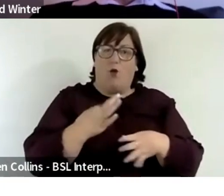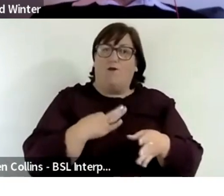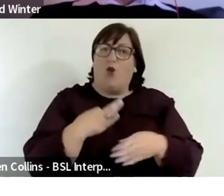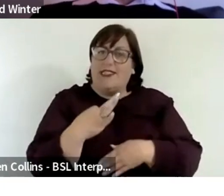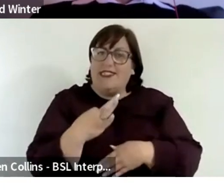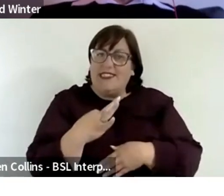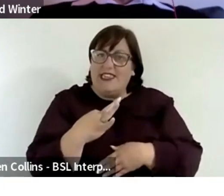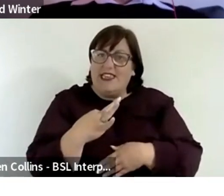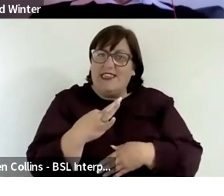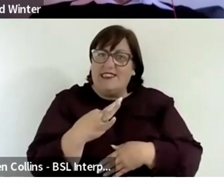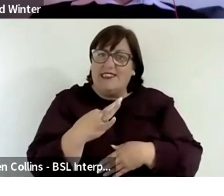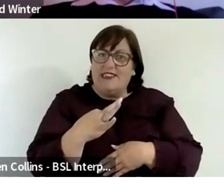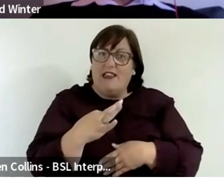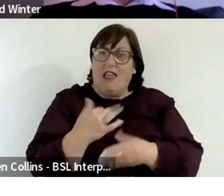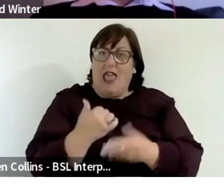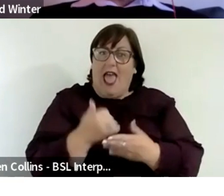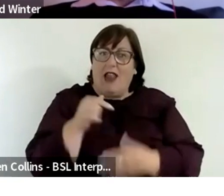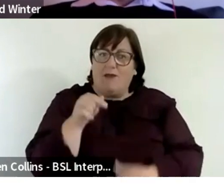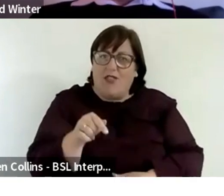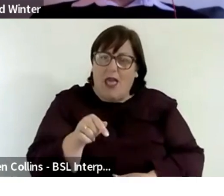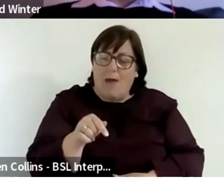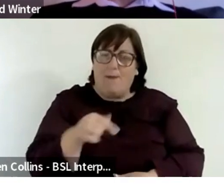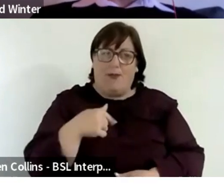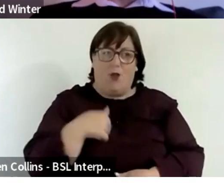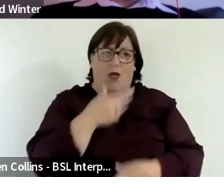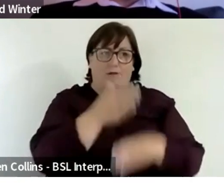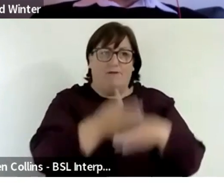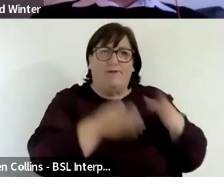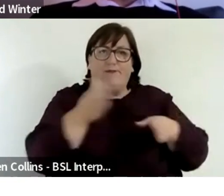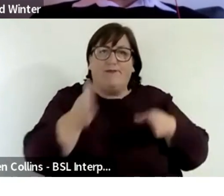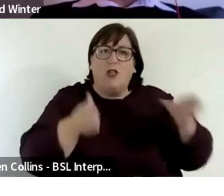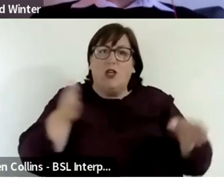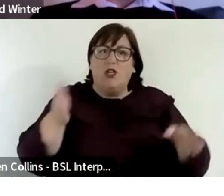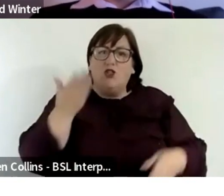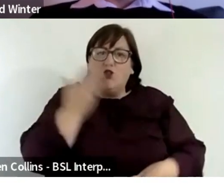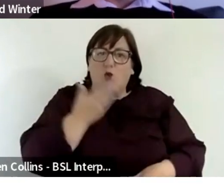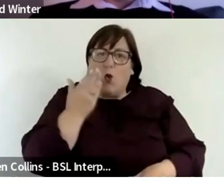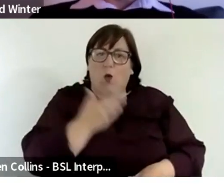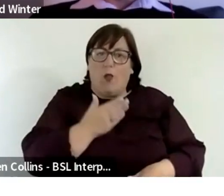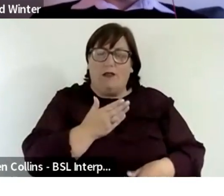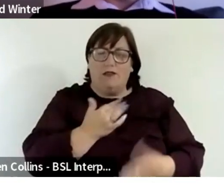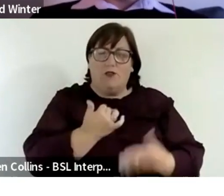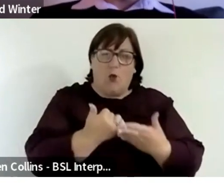By going to schools and working with with young people it is a way to develop your own skills in communication and leadership.